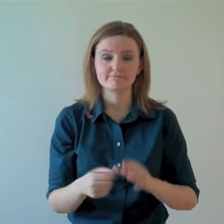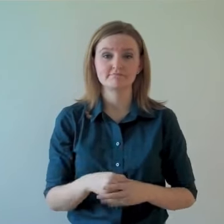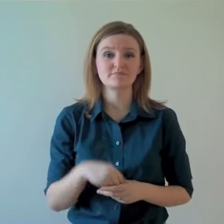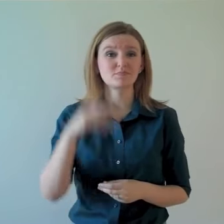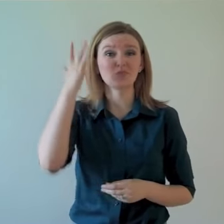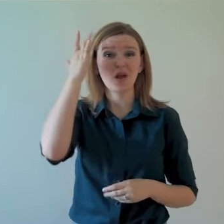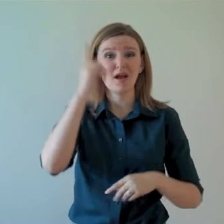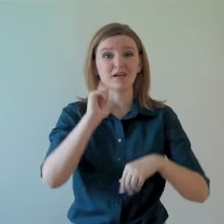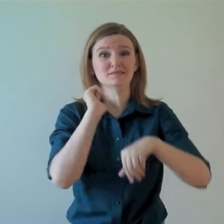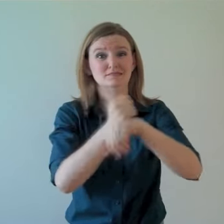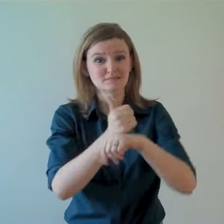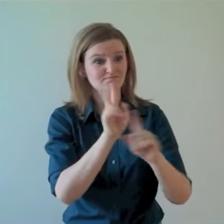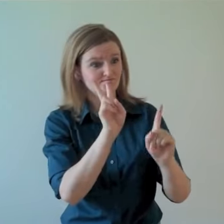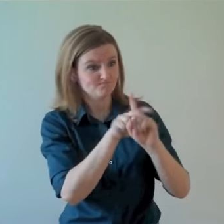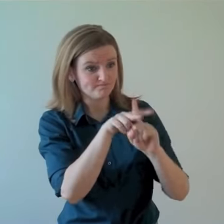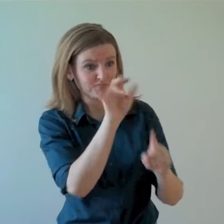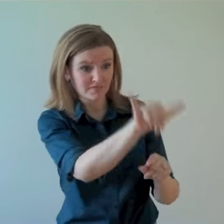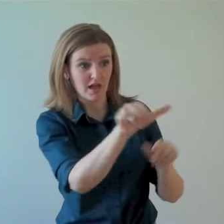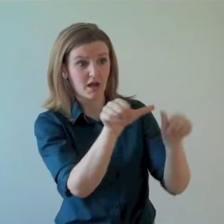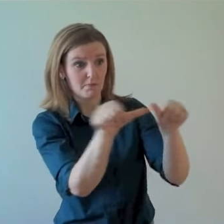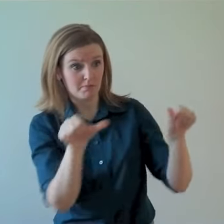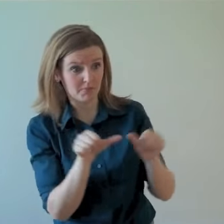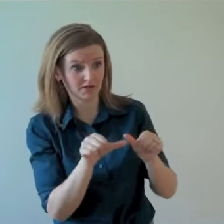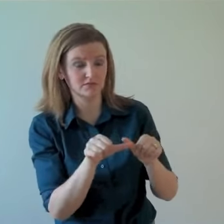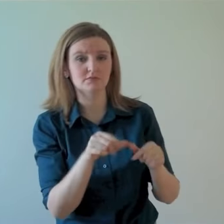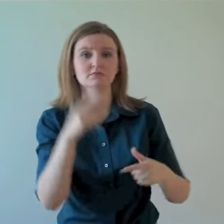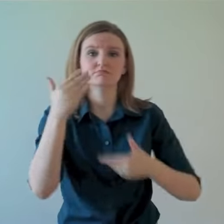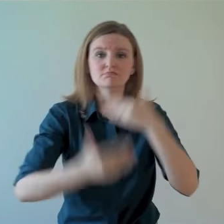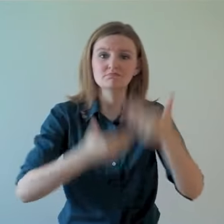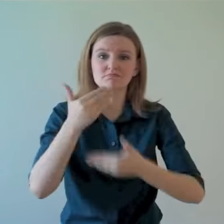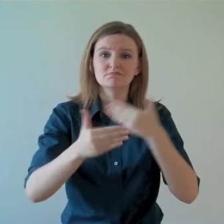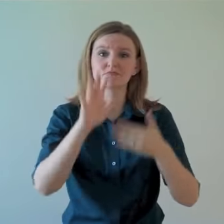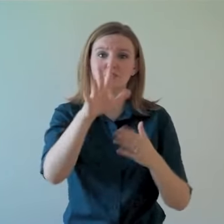No, you're not allowed because each polling place is set up based on your